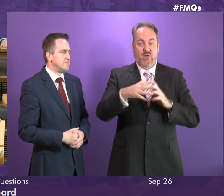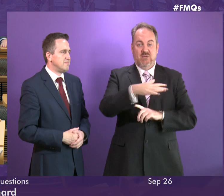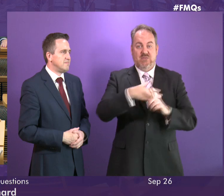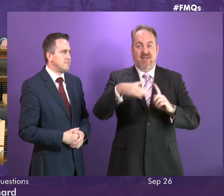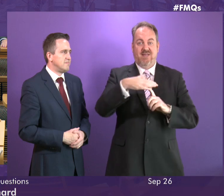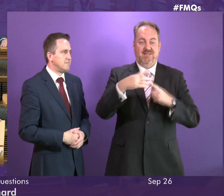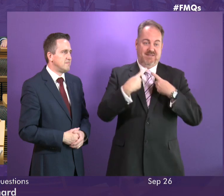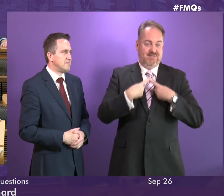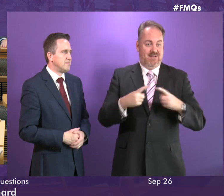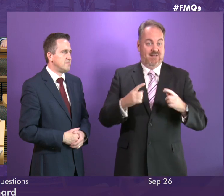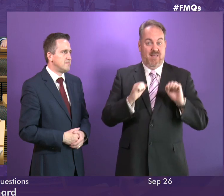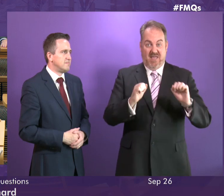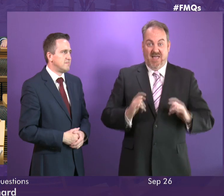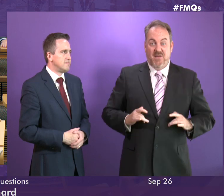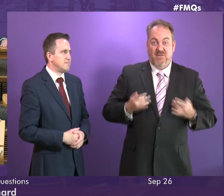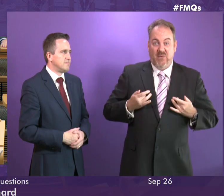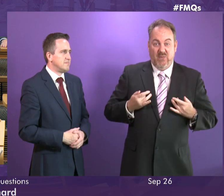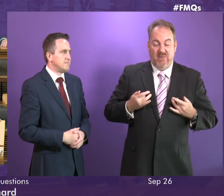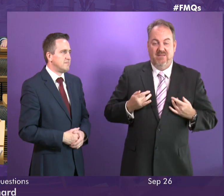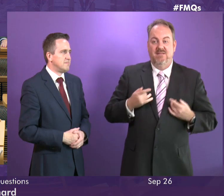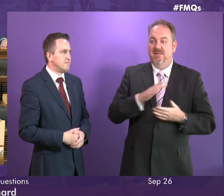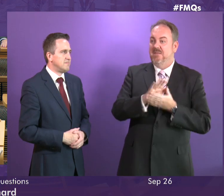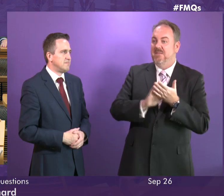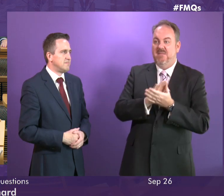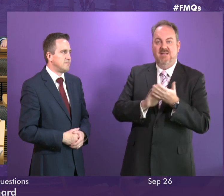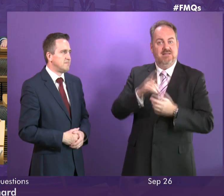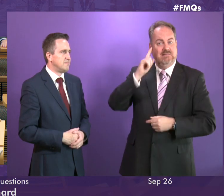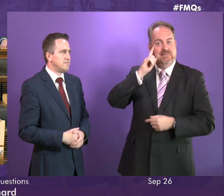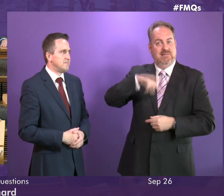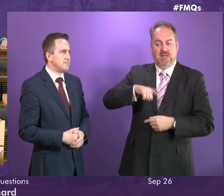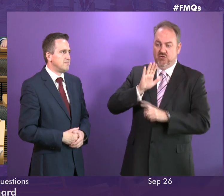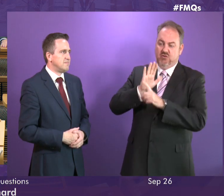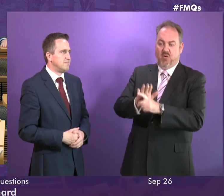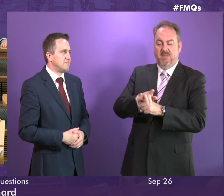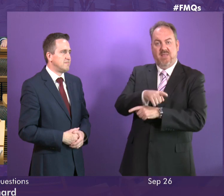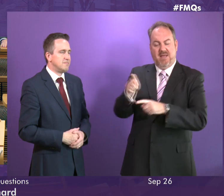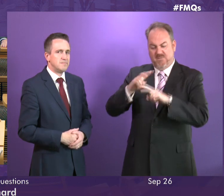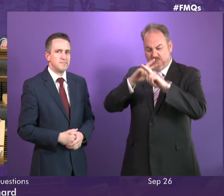argued that your approach “precludes the Commission from scrutinising the question”.